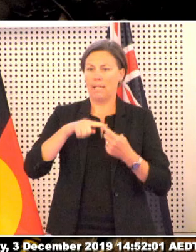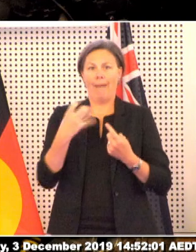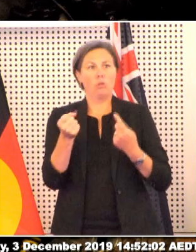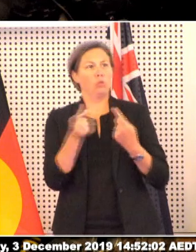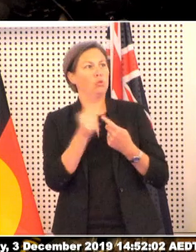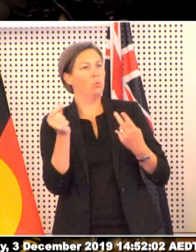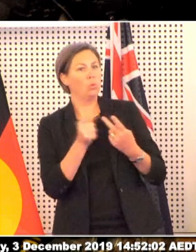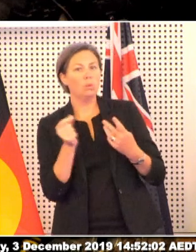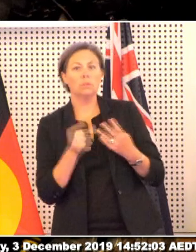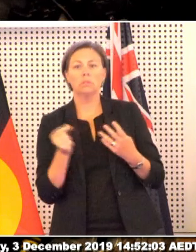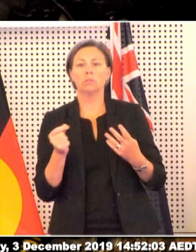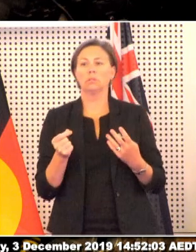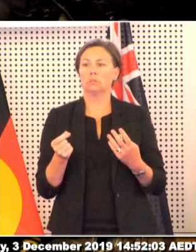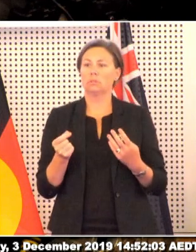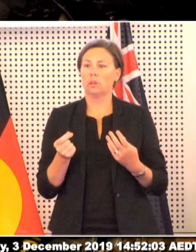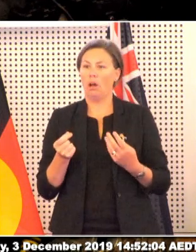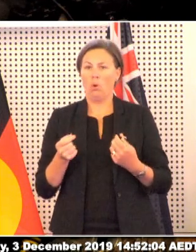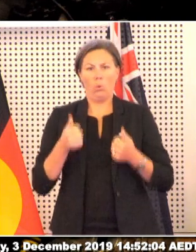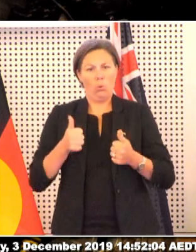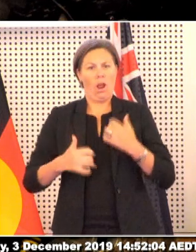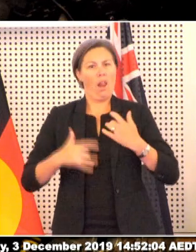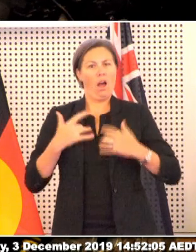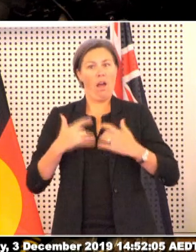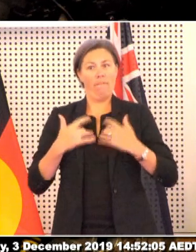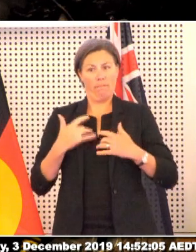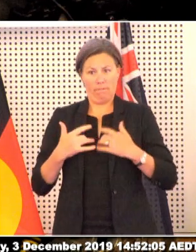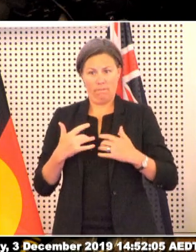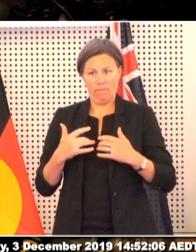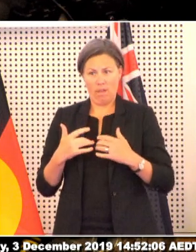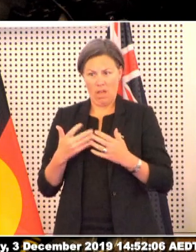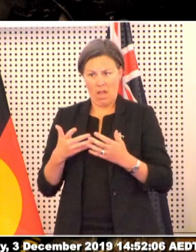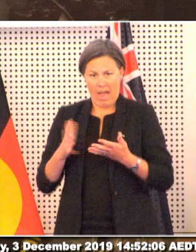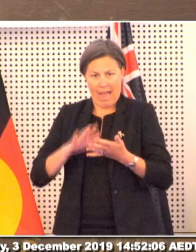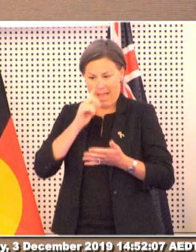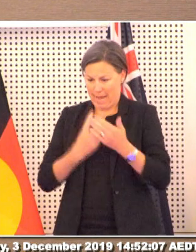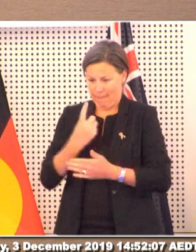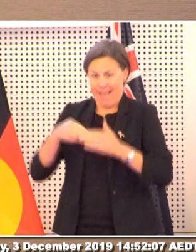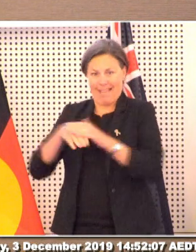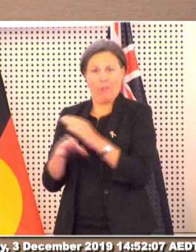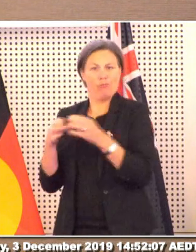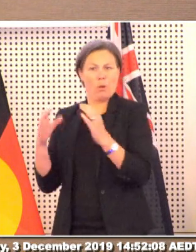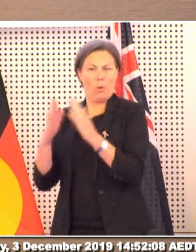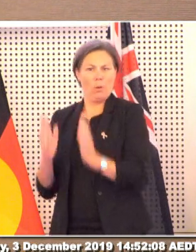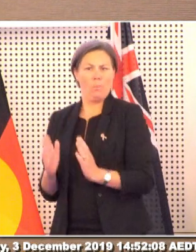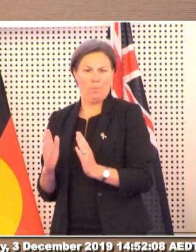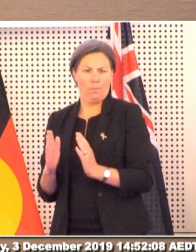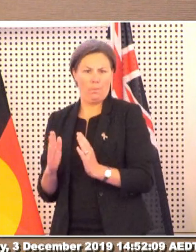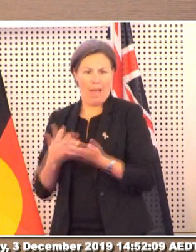of living a life with dignity. How – I think there’s a few things you wanted to focus on how we might approach